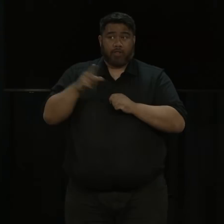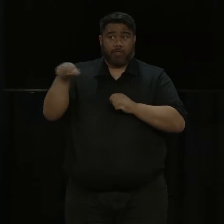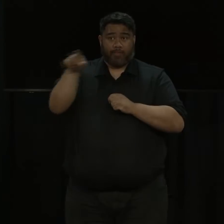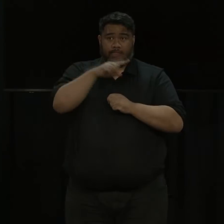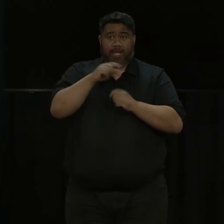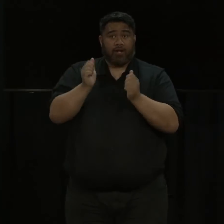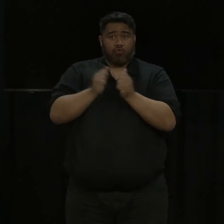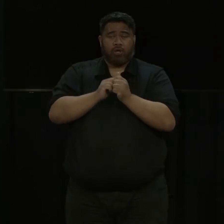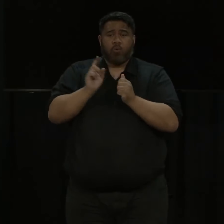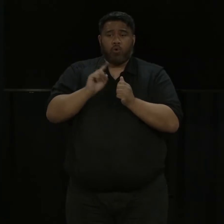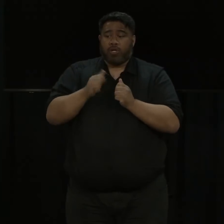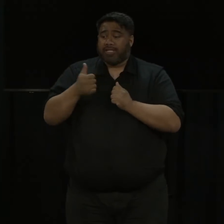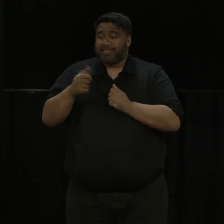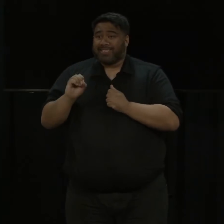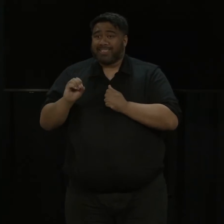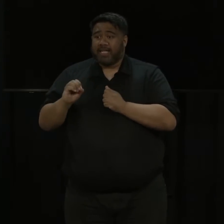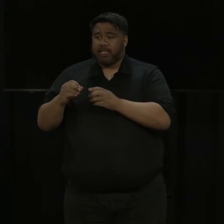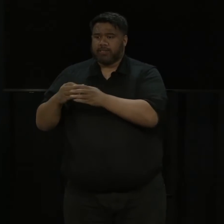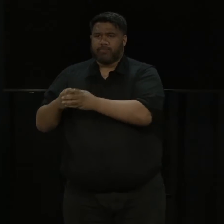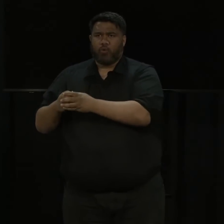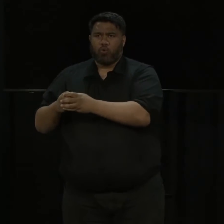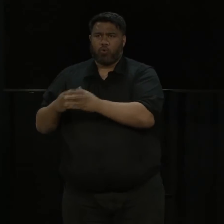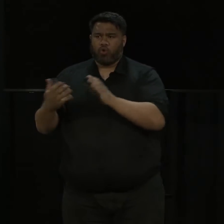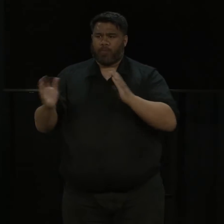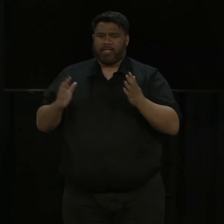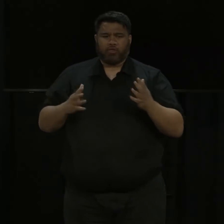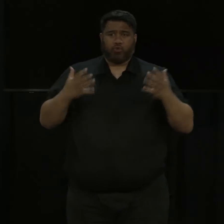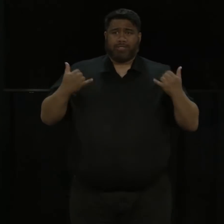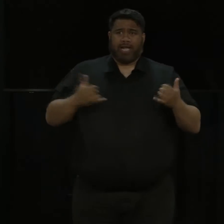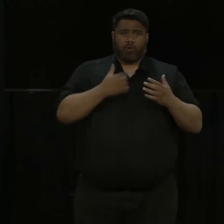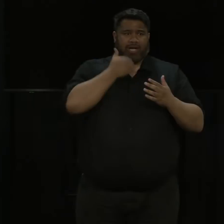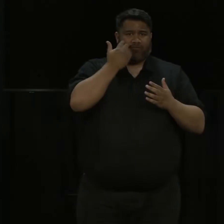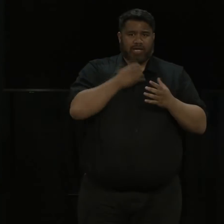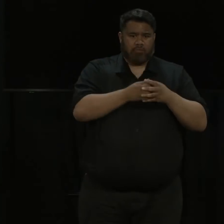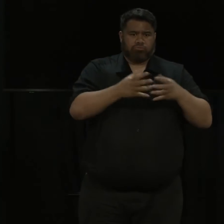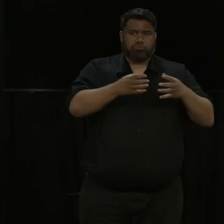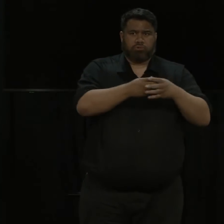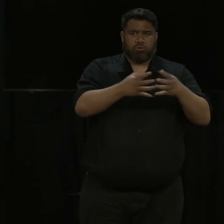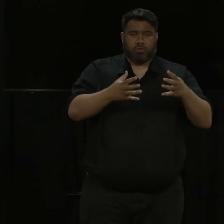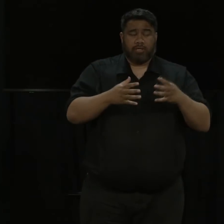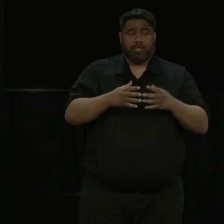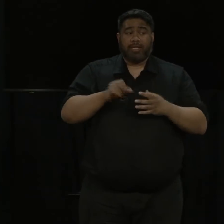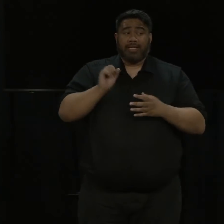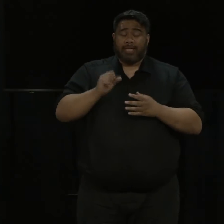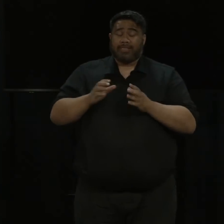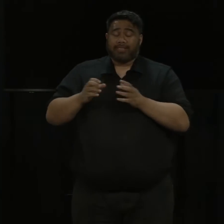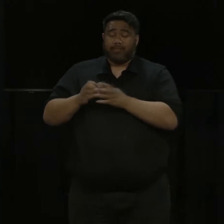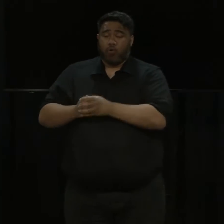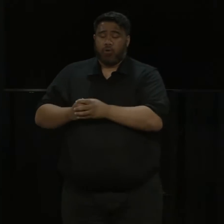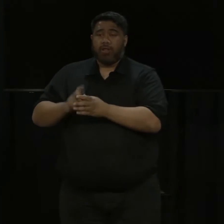is that both the professors I consulted with agreed that